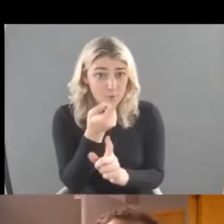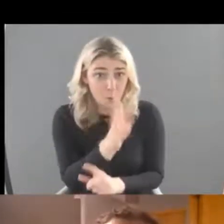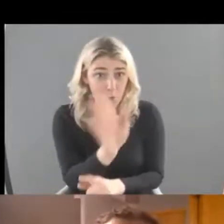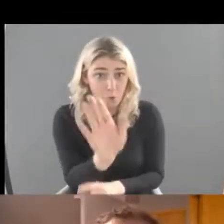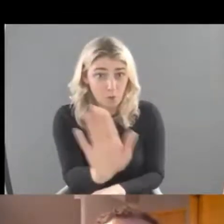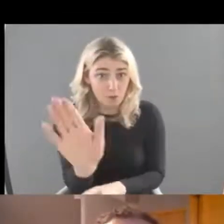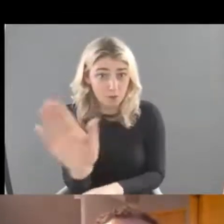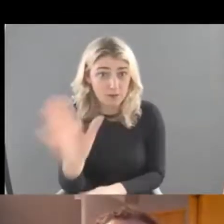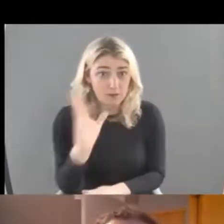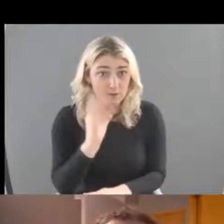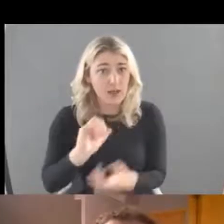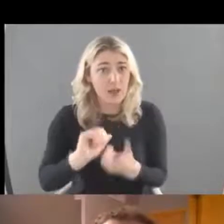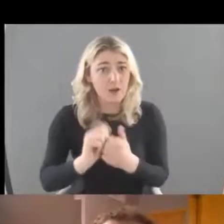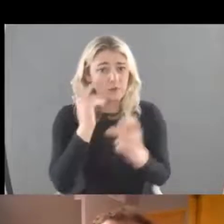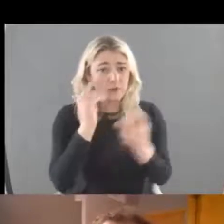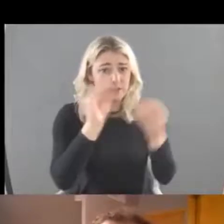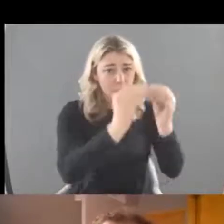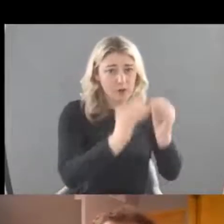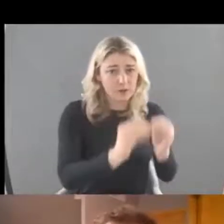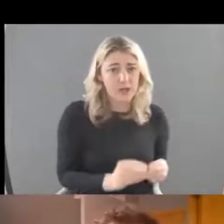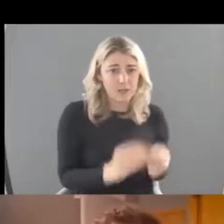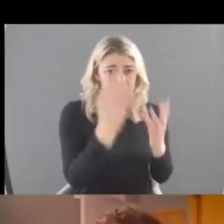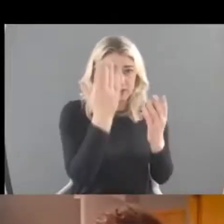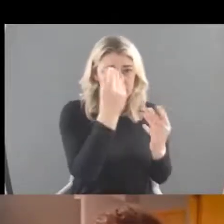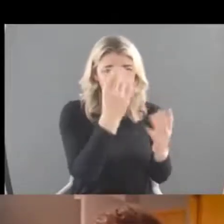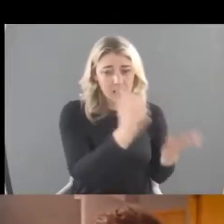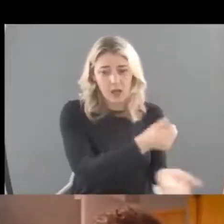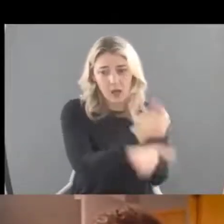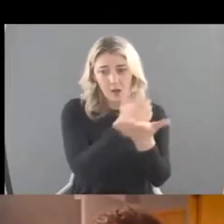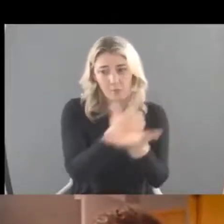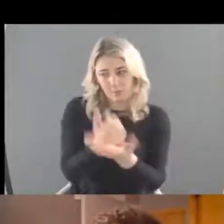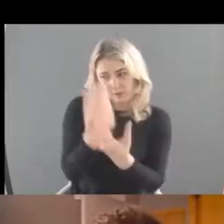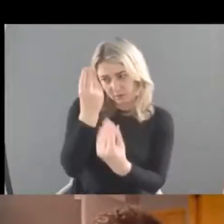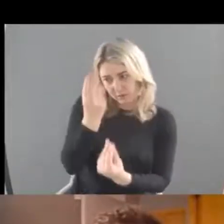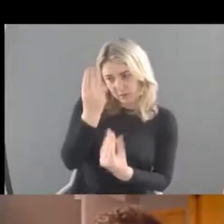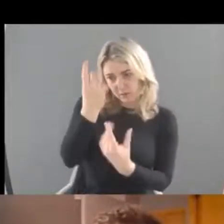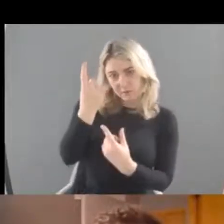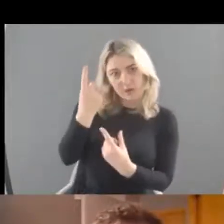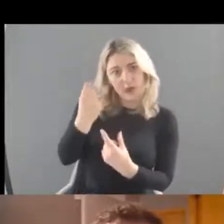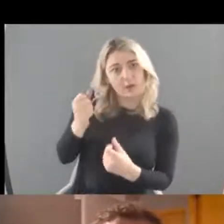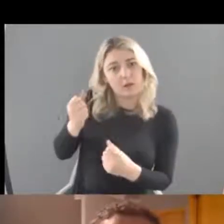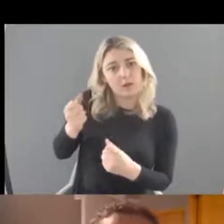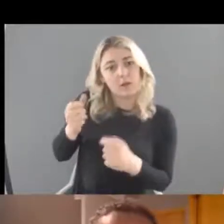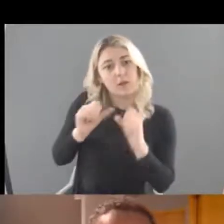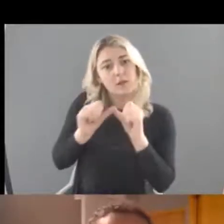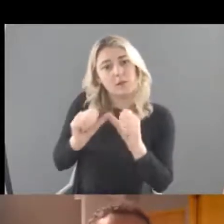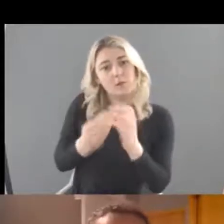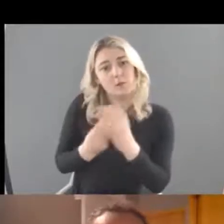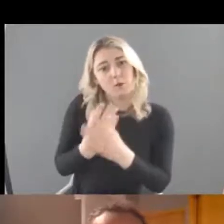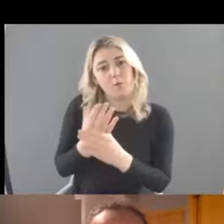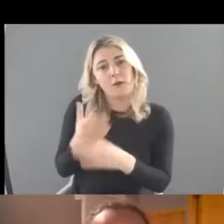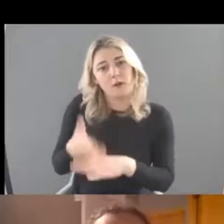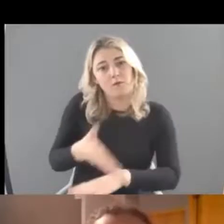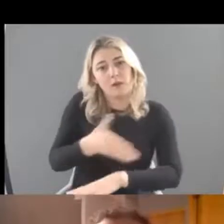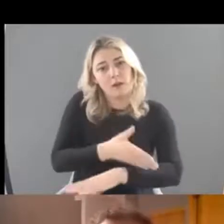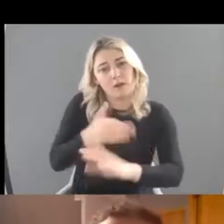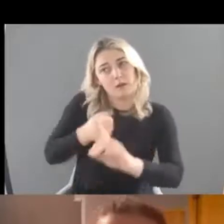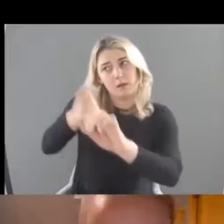qualitative data help inform that, that continual growth and advancement towards improvement, but also in the context of equity.